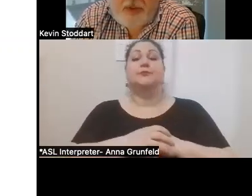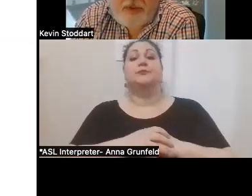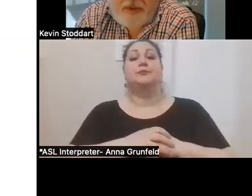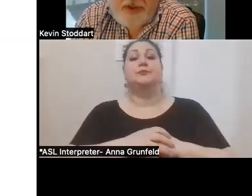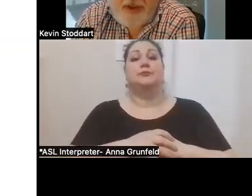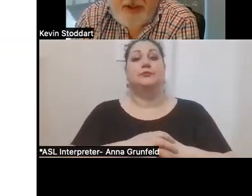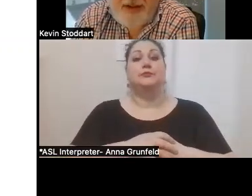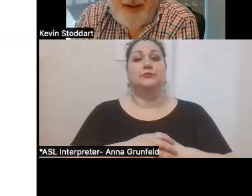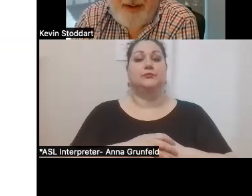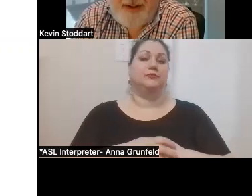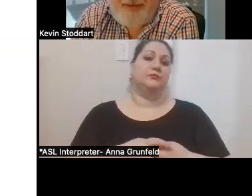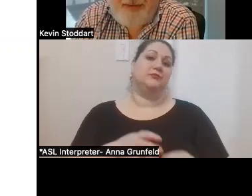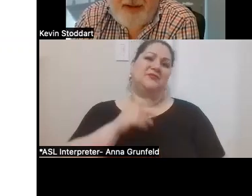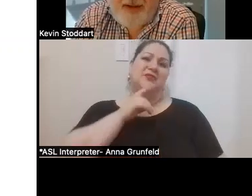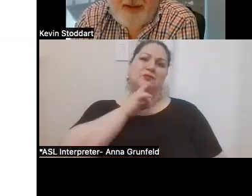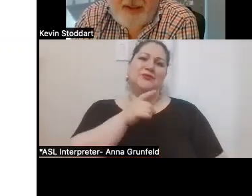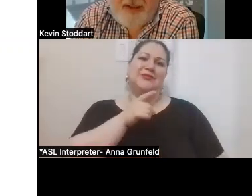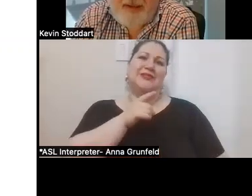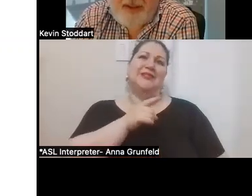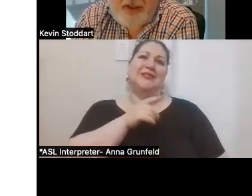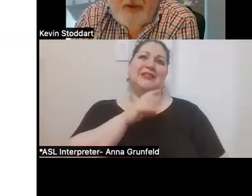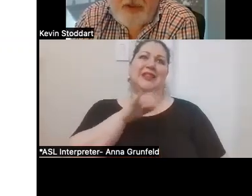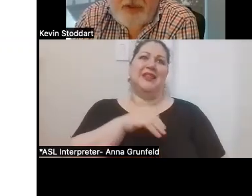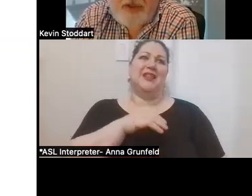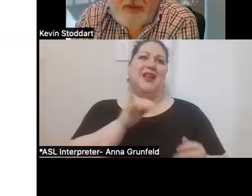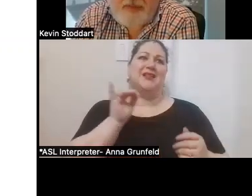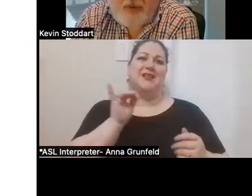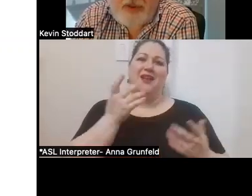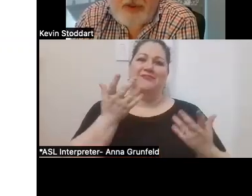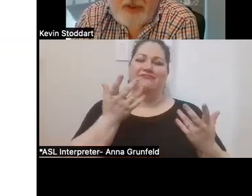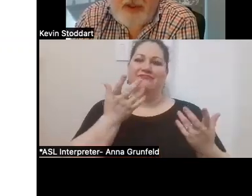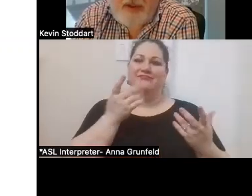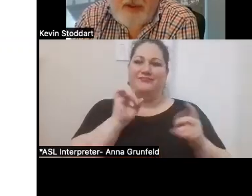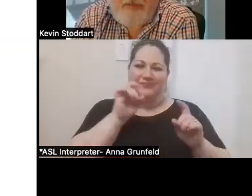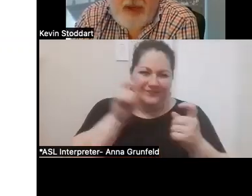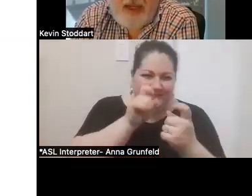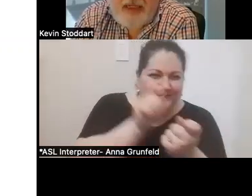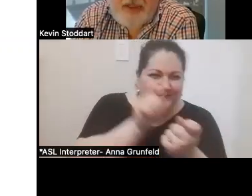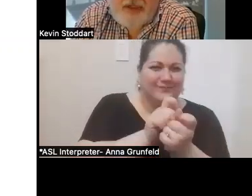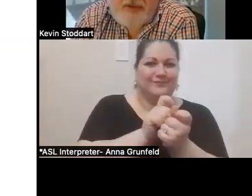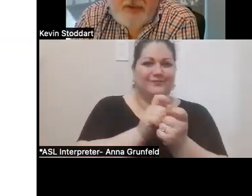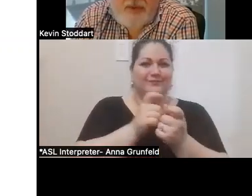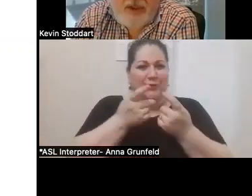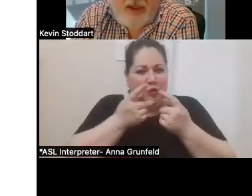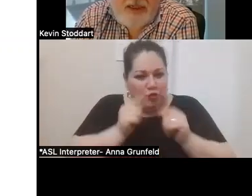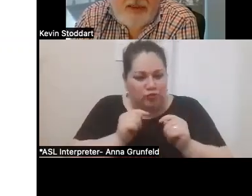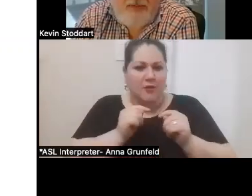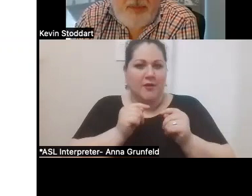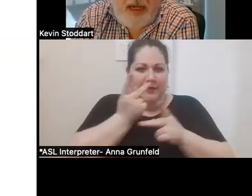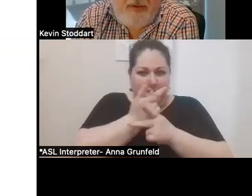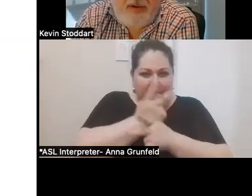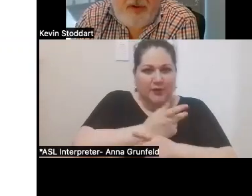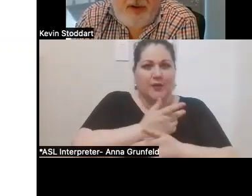bolts of the service and supports that many students with autism benefit from.